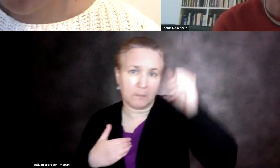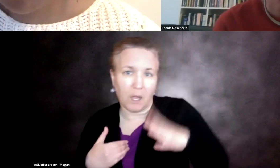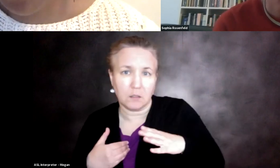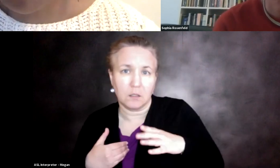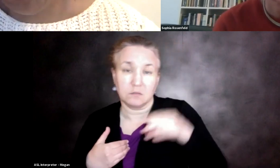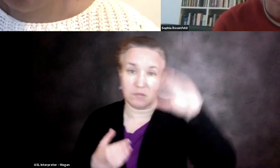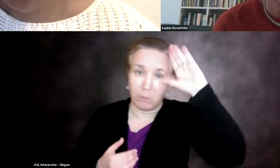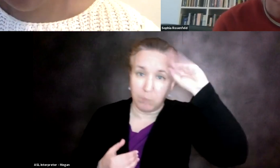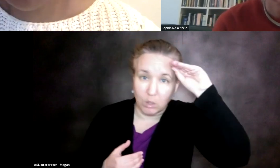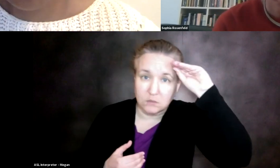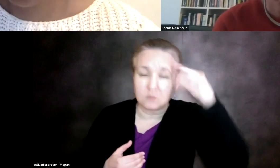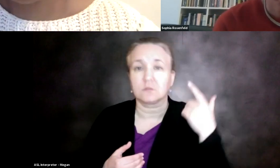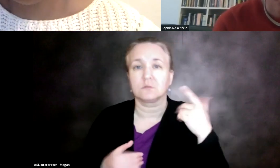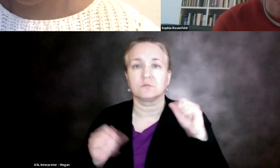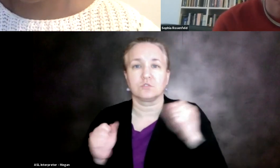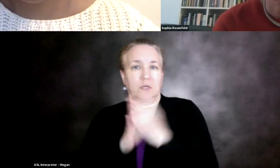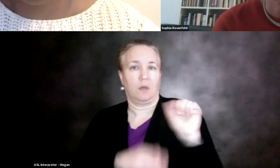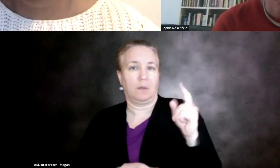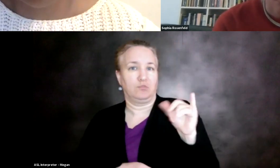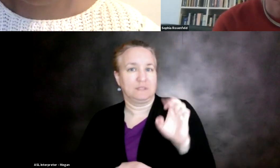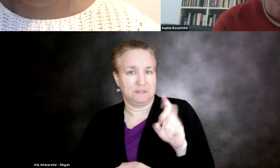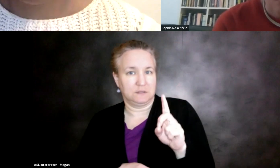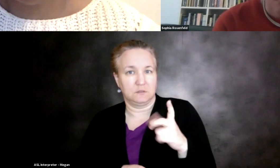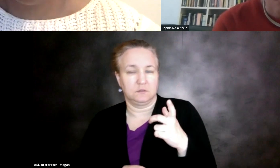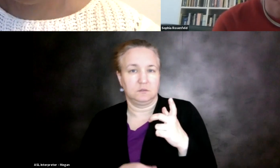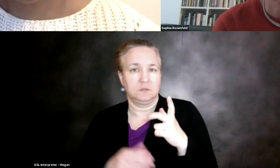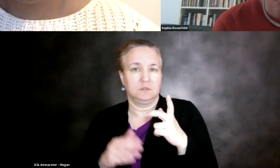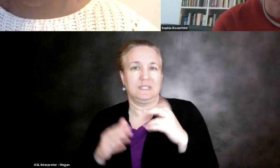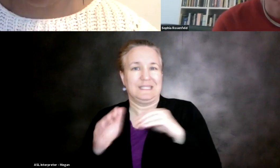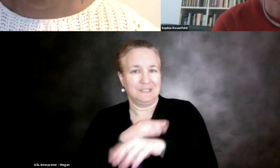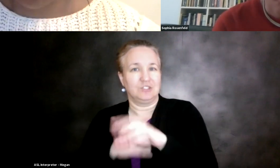could be apprenticed into the Sierra Leone militia.